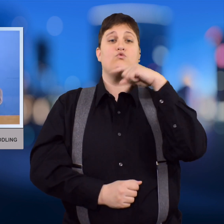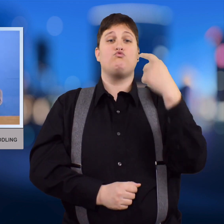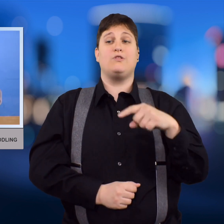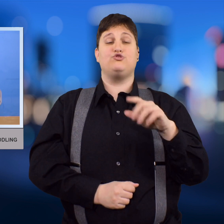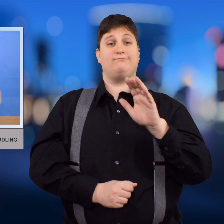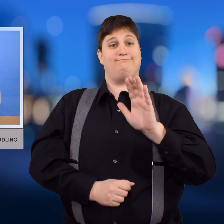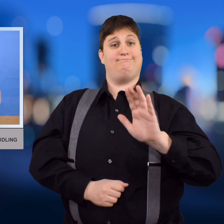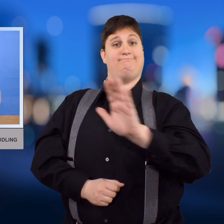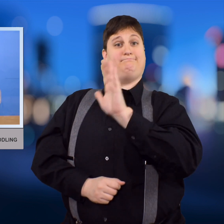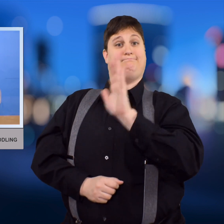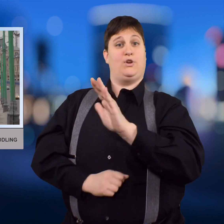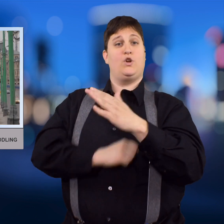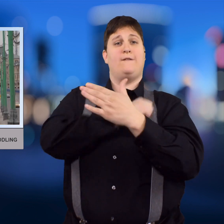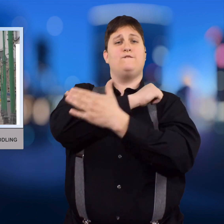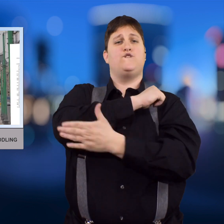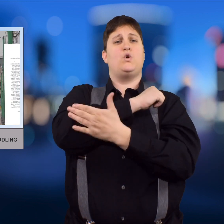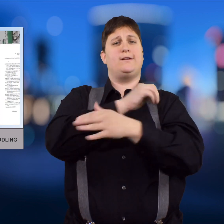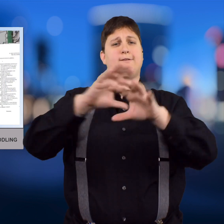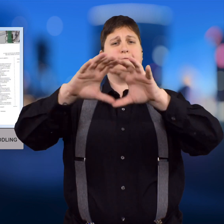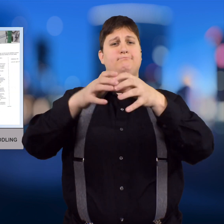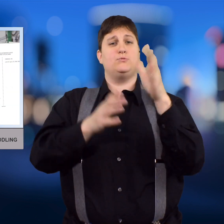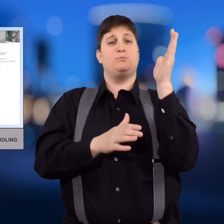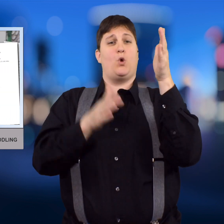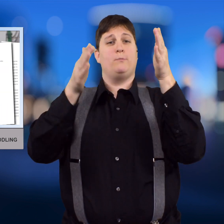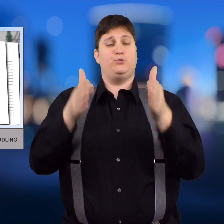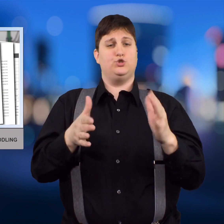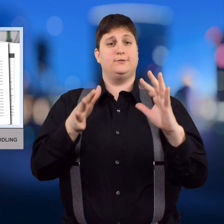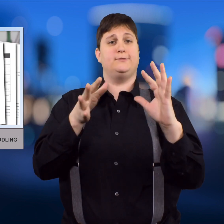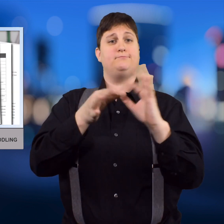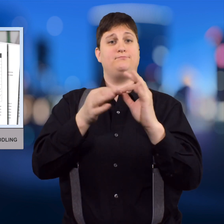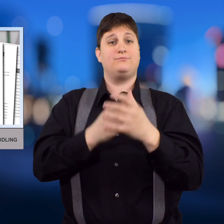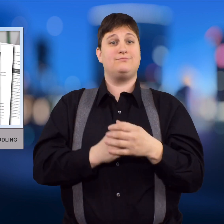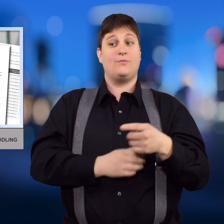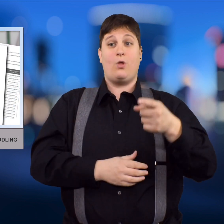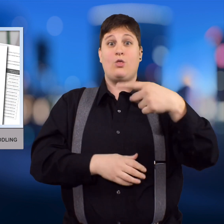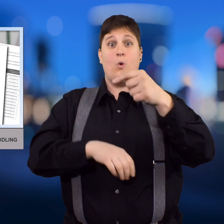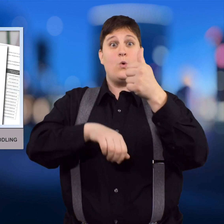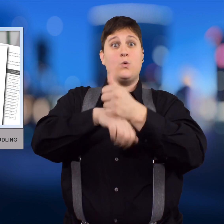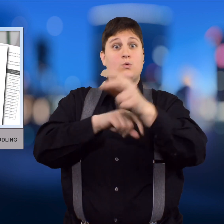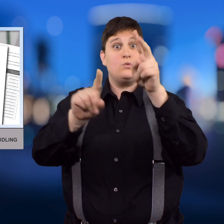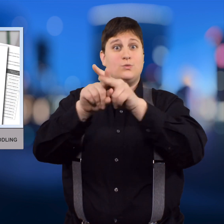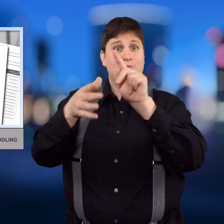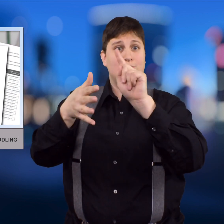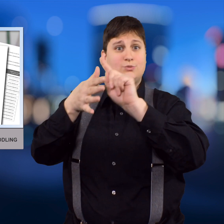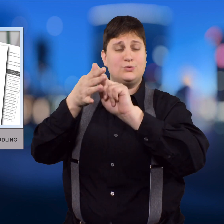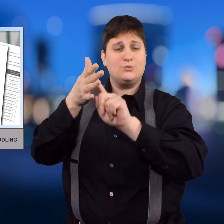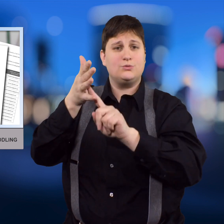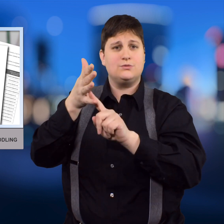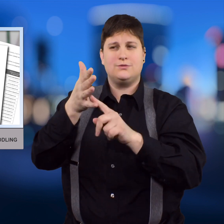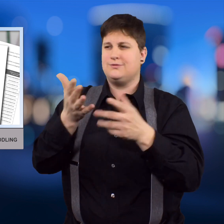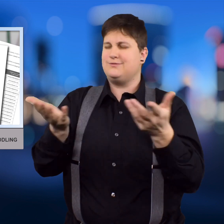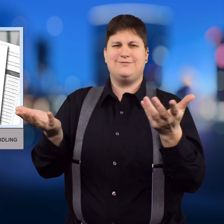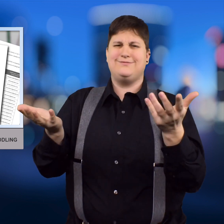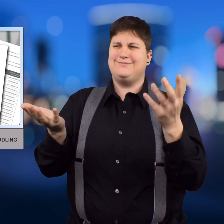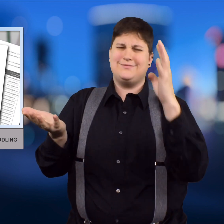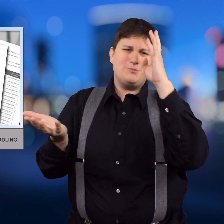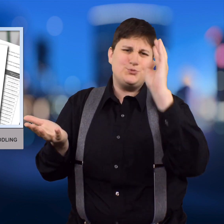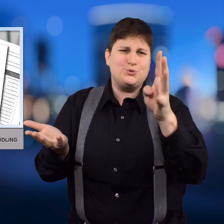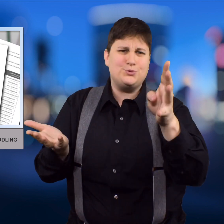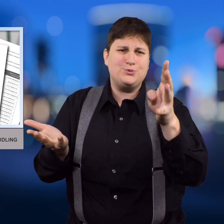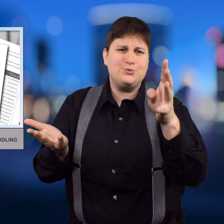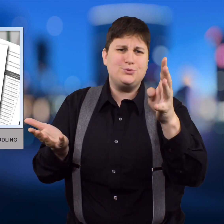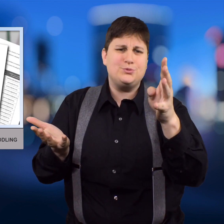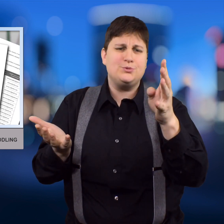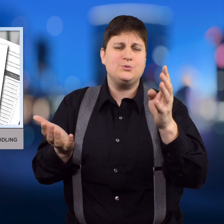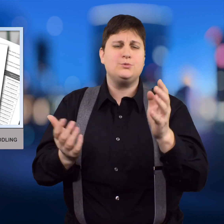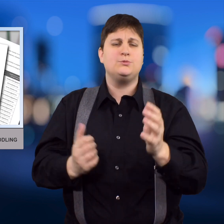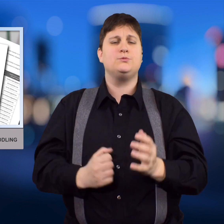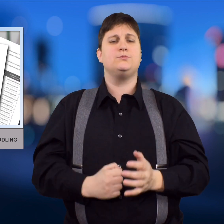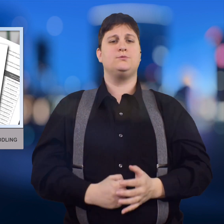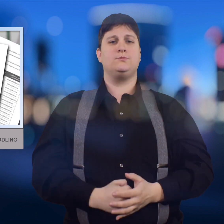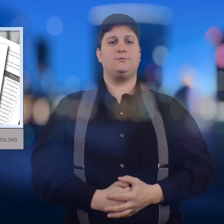A Russian Foreign Ministry spokeswoman has called the indictments absurd.